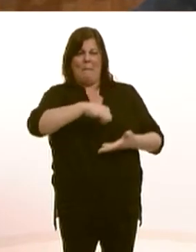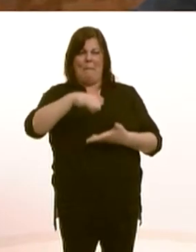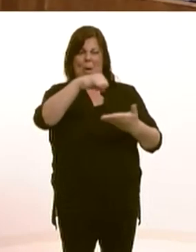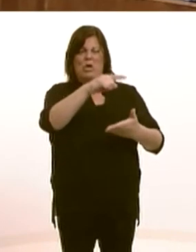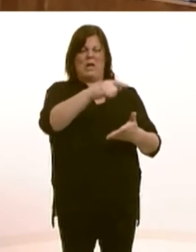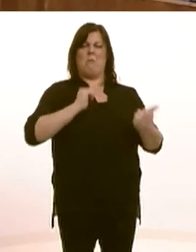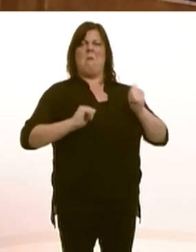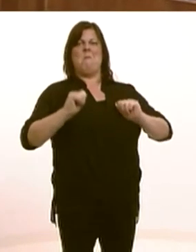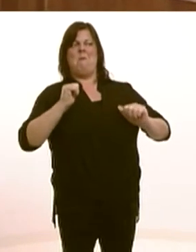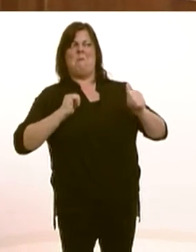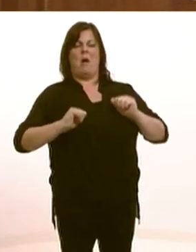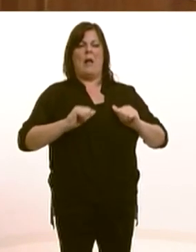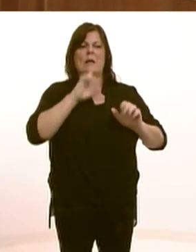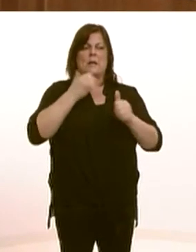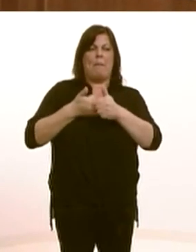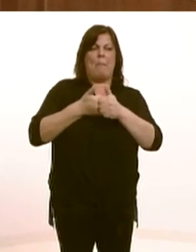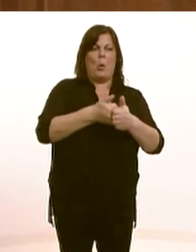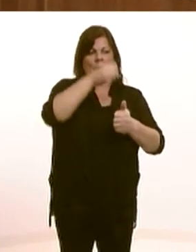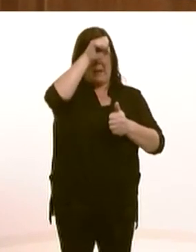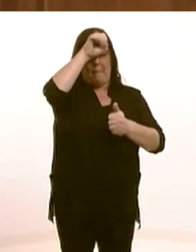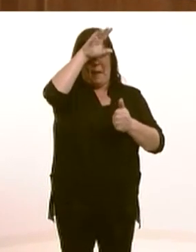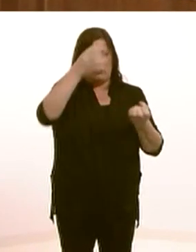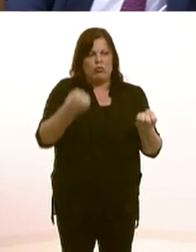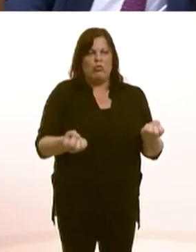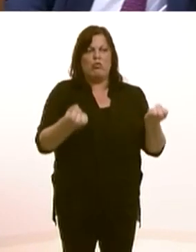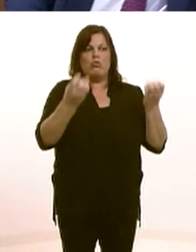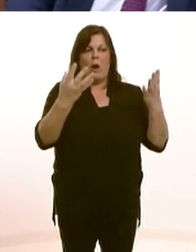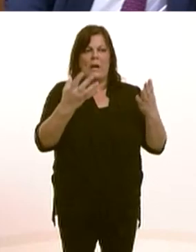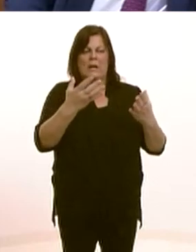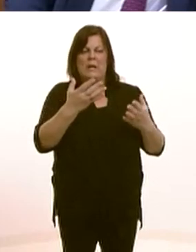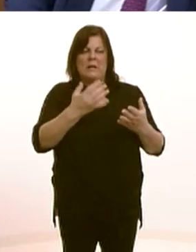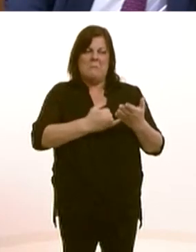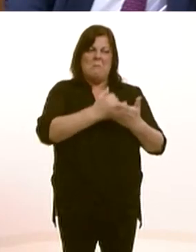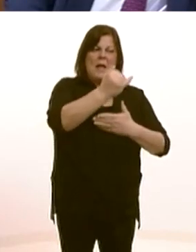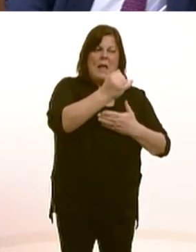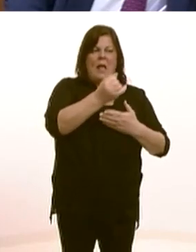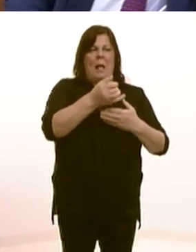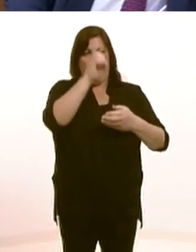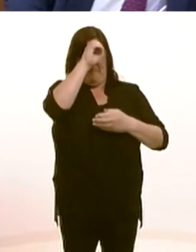They remember what he did, supporting the minerís strike against our own peopleóshut down our mining industry, shut down our steel industry.